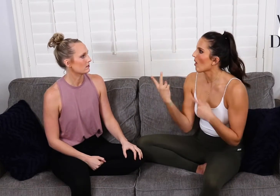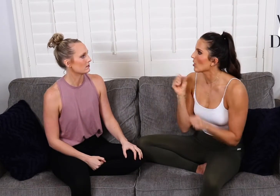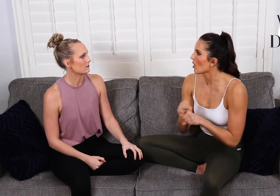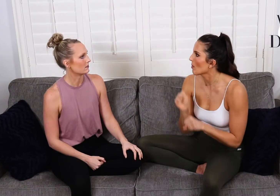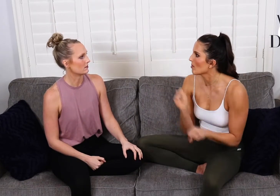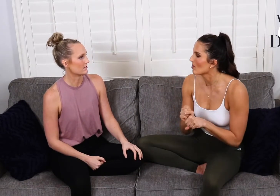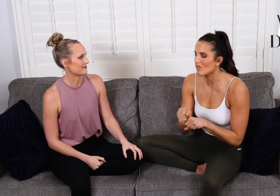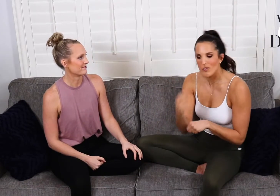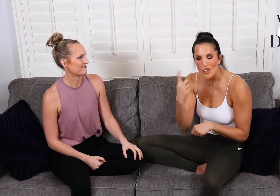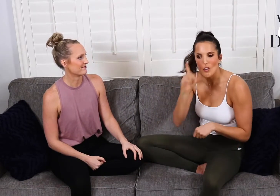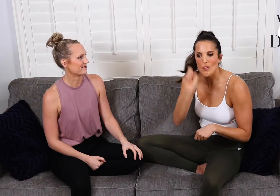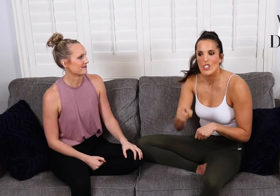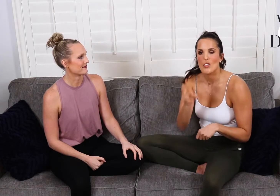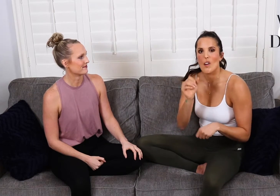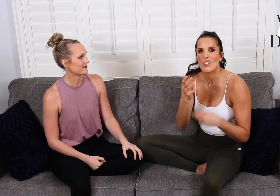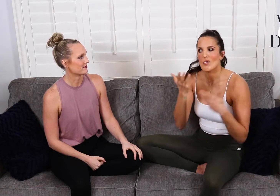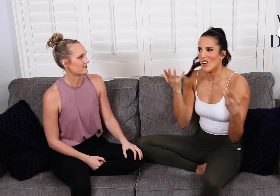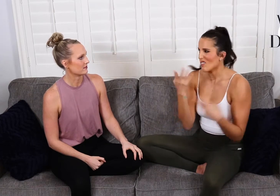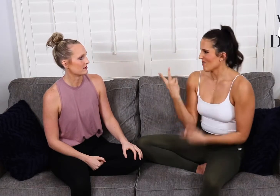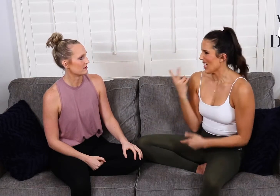talk about our careers. One question was,